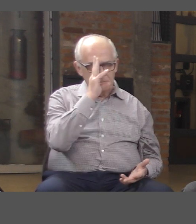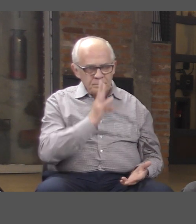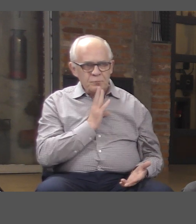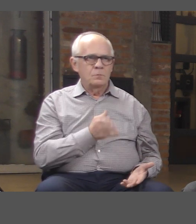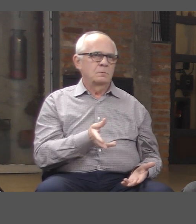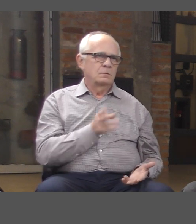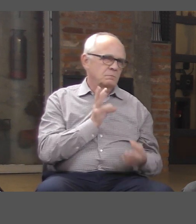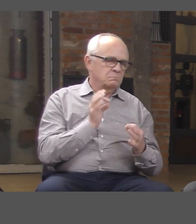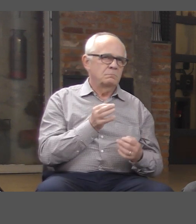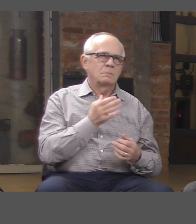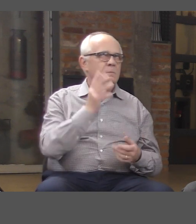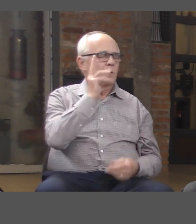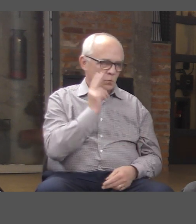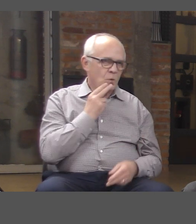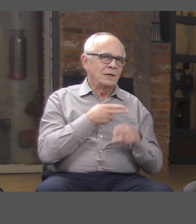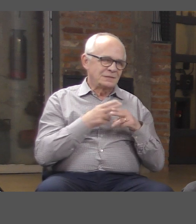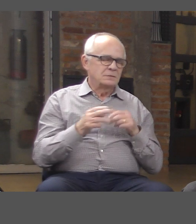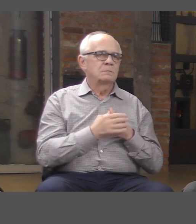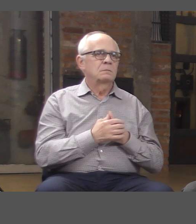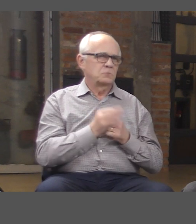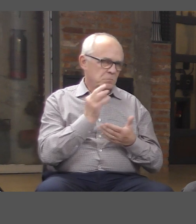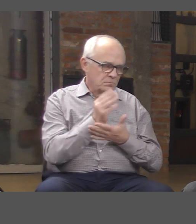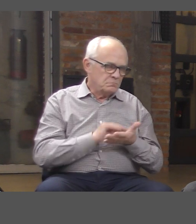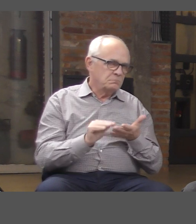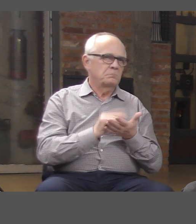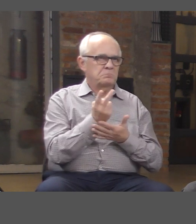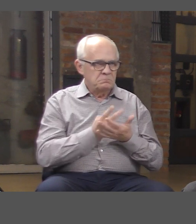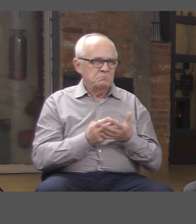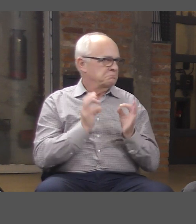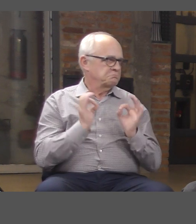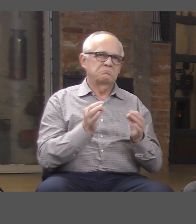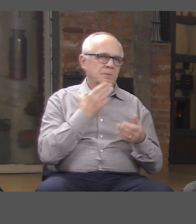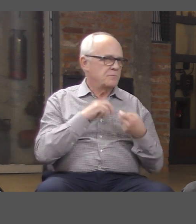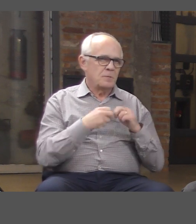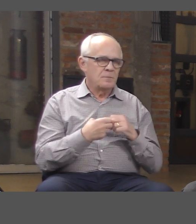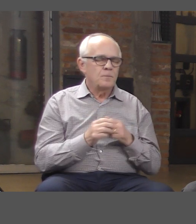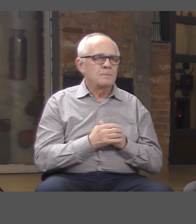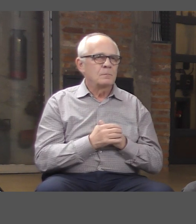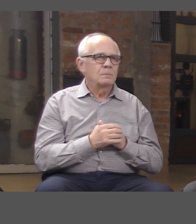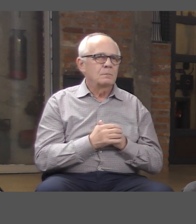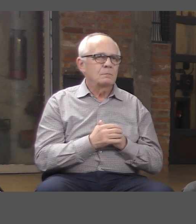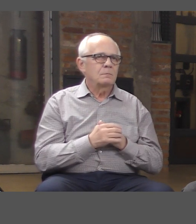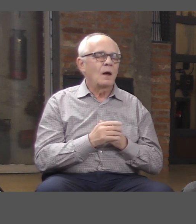she was deaf, but overall she read well, she wrote well. She had no problem with that,